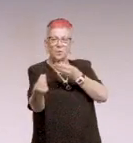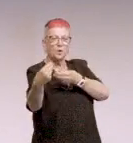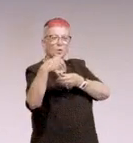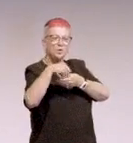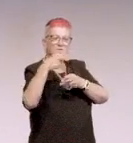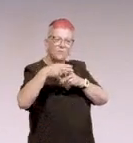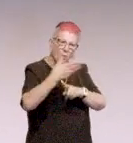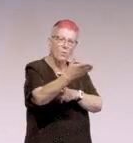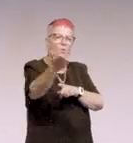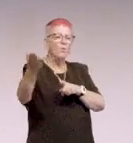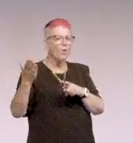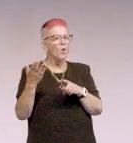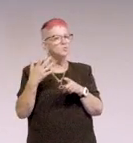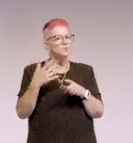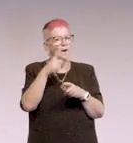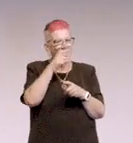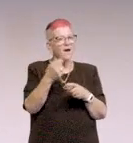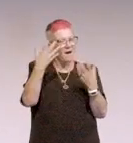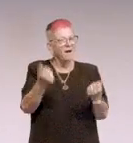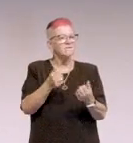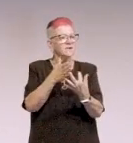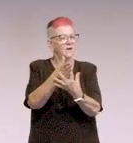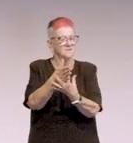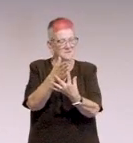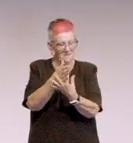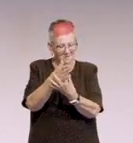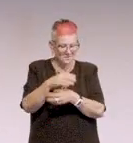those people also.